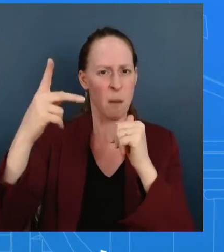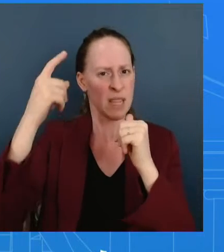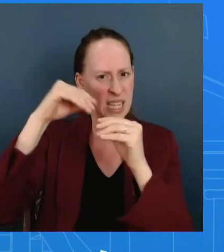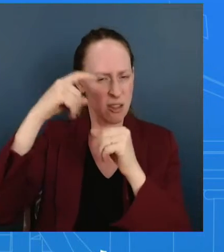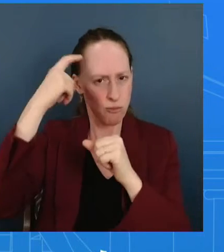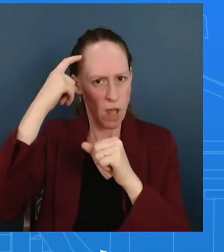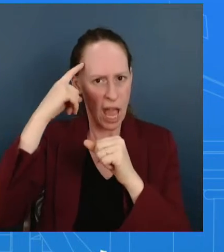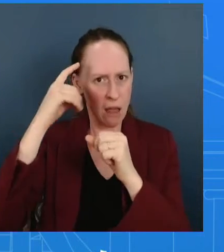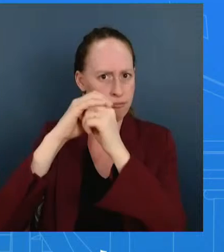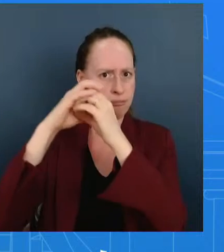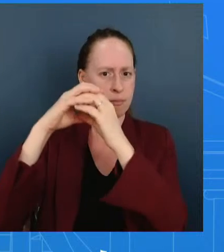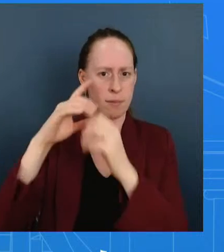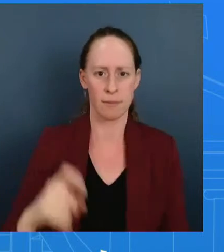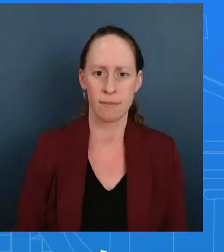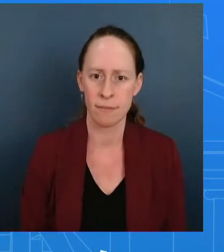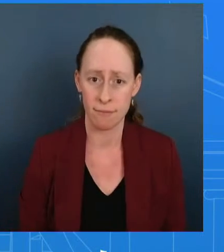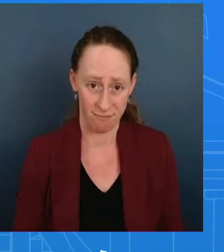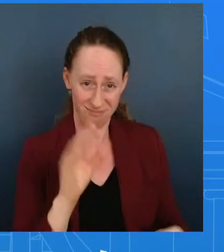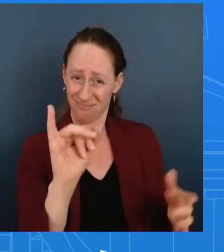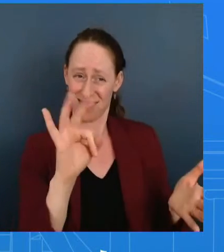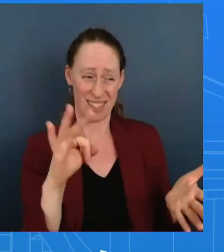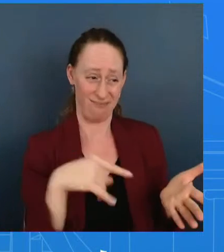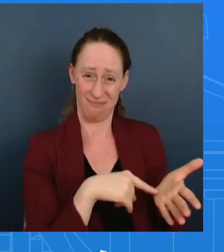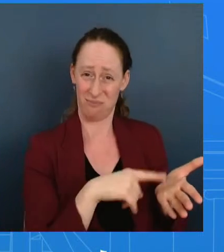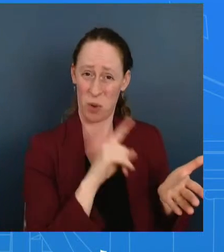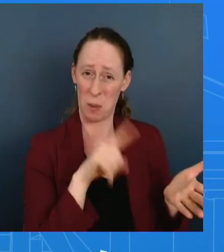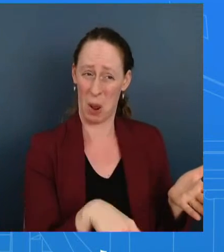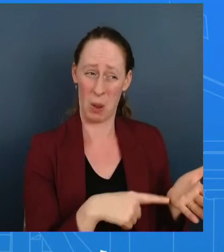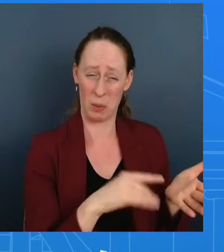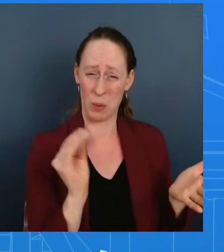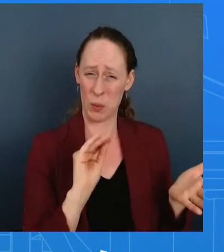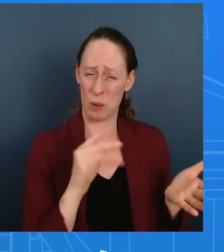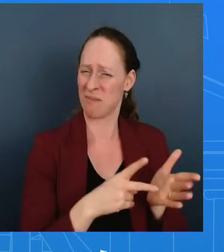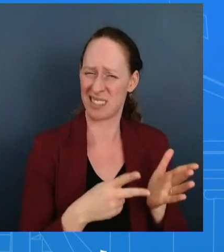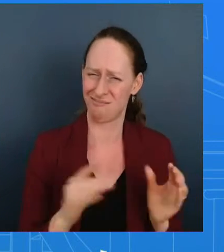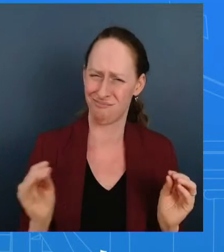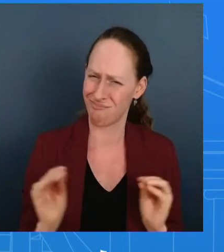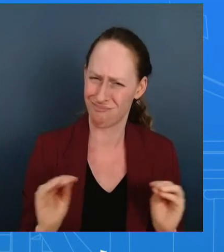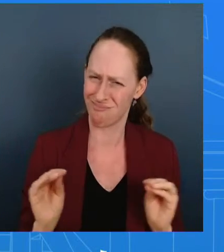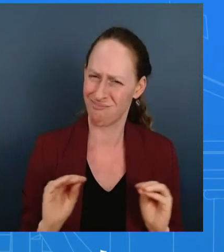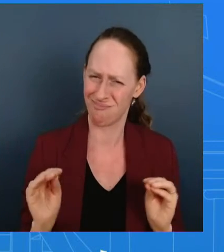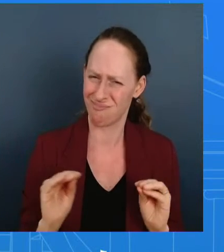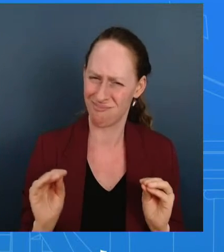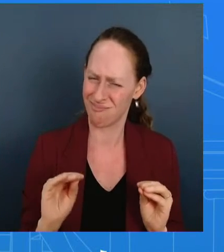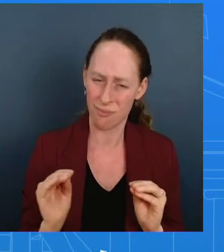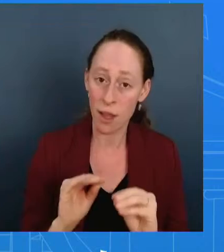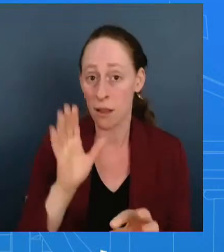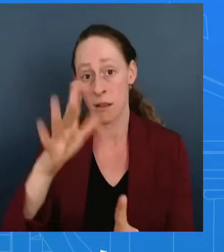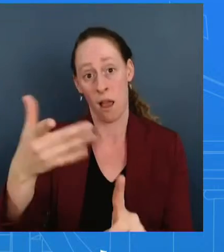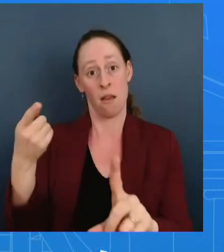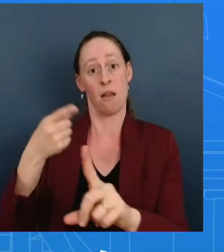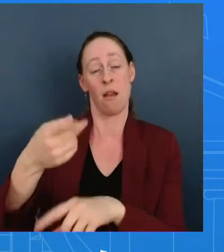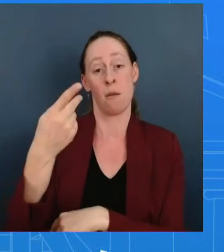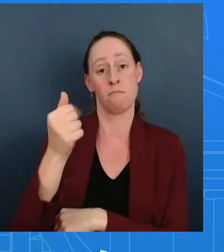Ms. Jean-Pierre: Well, I can tell you this. Just going back to Parkinson's for a little bit. So, to give you some answers here: Has the president been treated for Parkinson's?